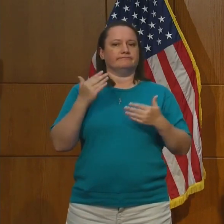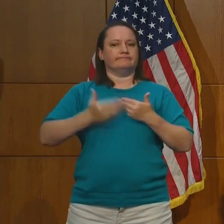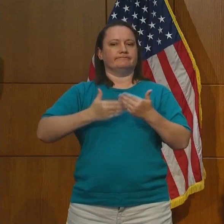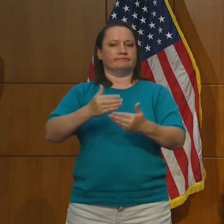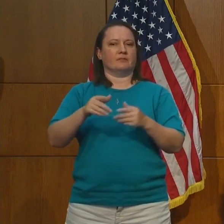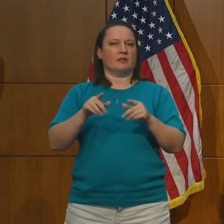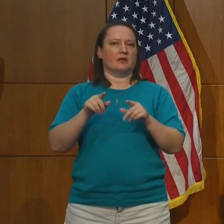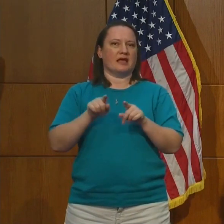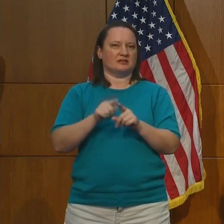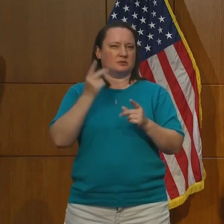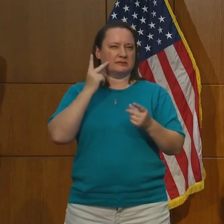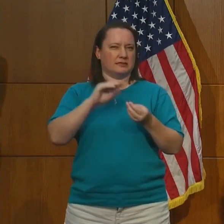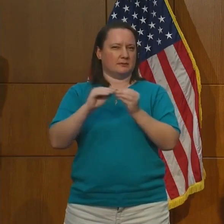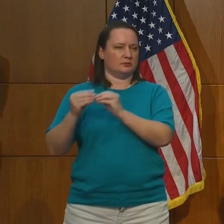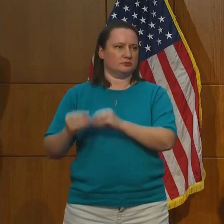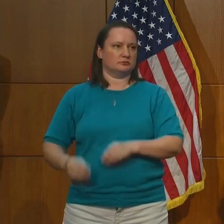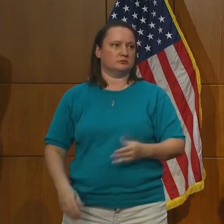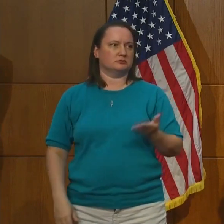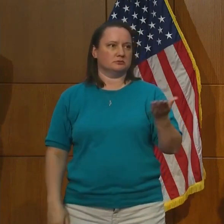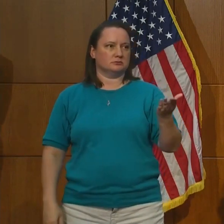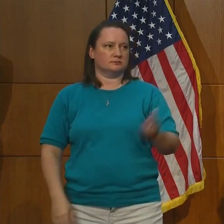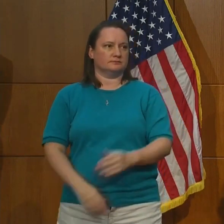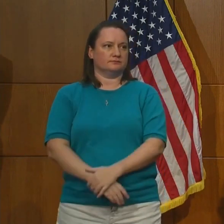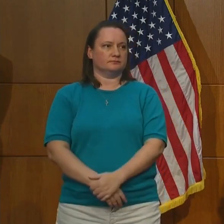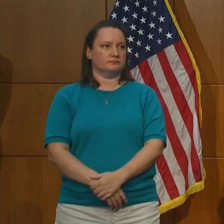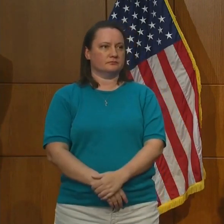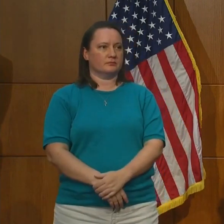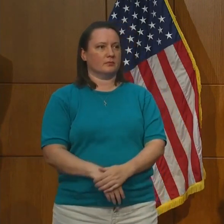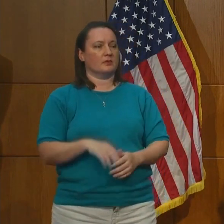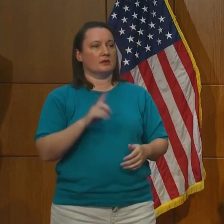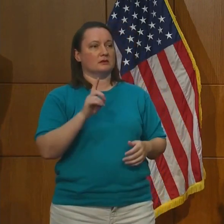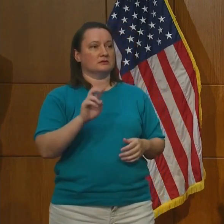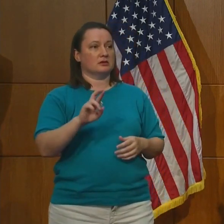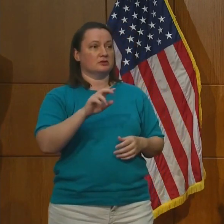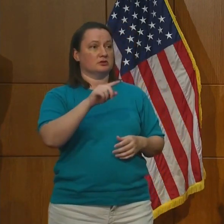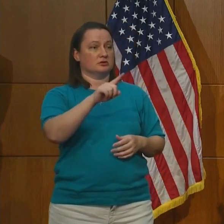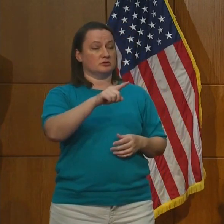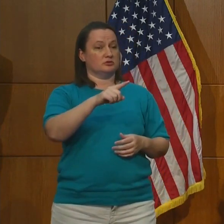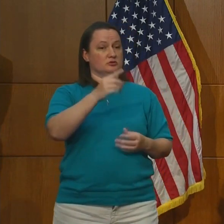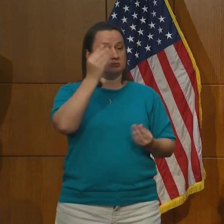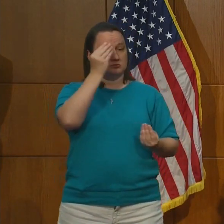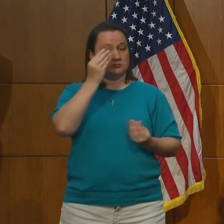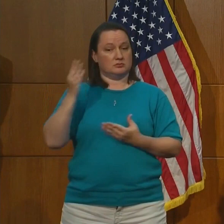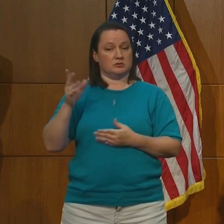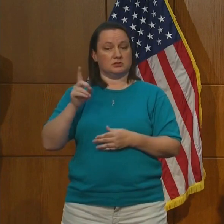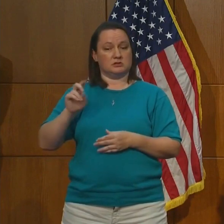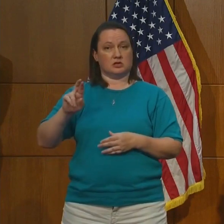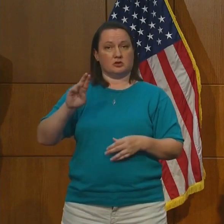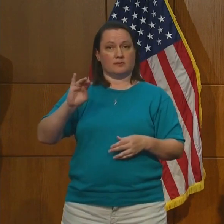I'VE I'VE SAID BEFORE ALL. DRAW THE TABLE WE WILL TAKE THIS